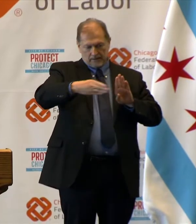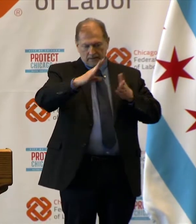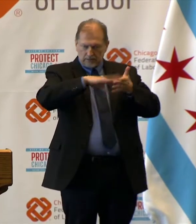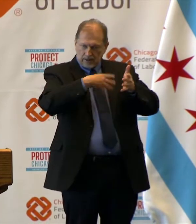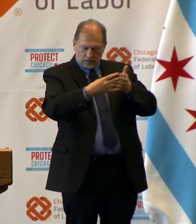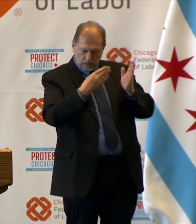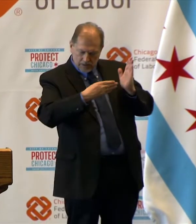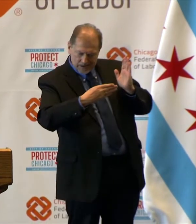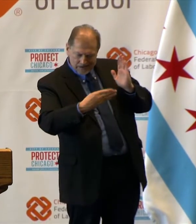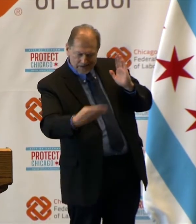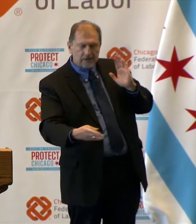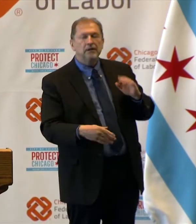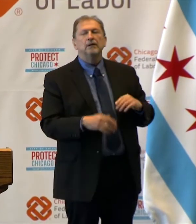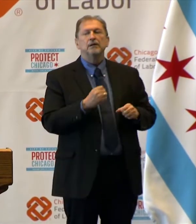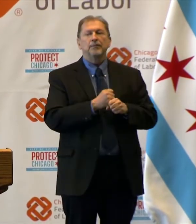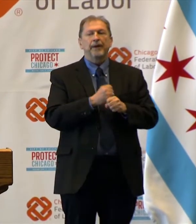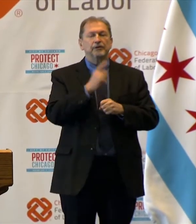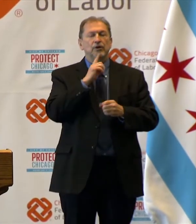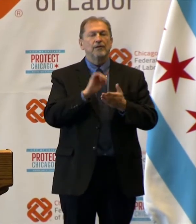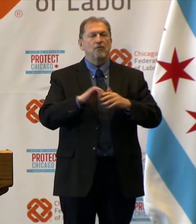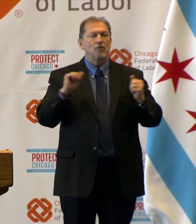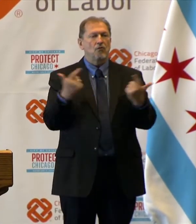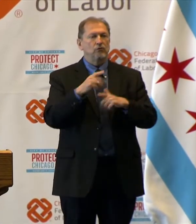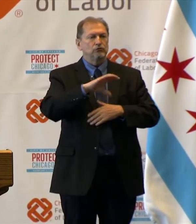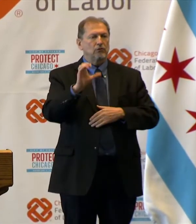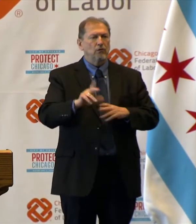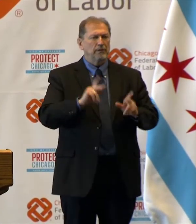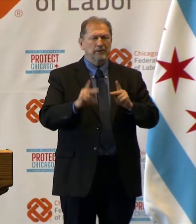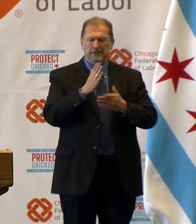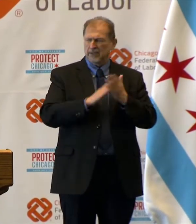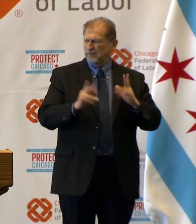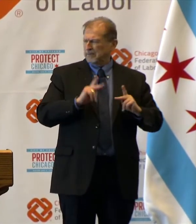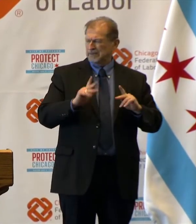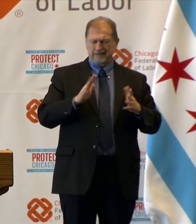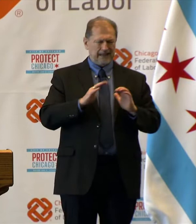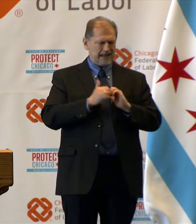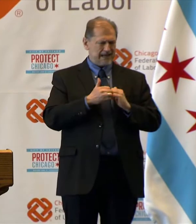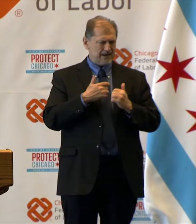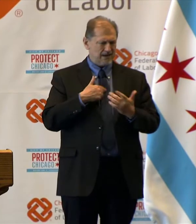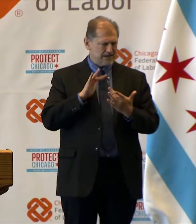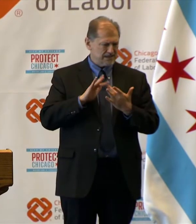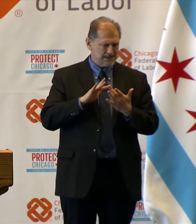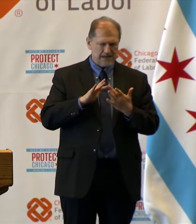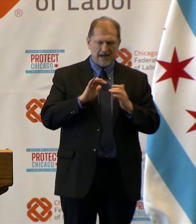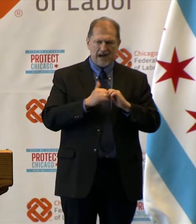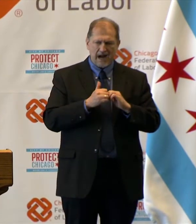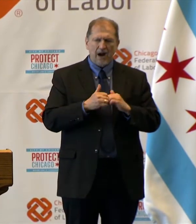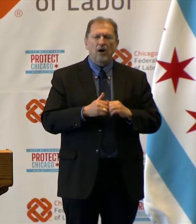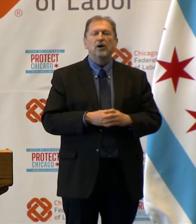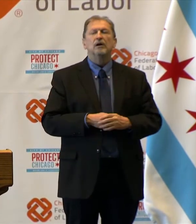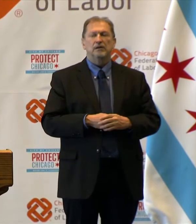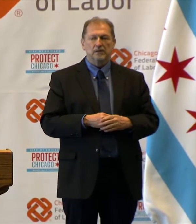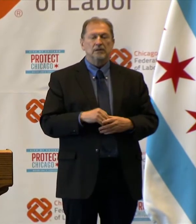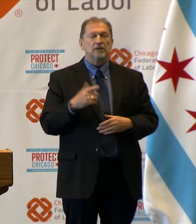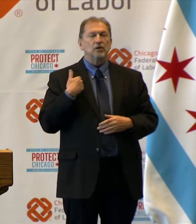ADDITIONALLY, BEGINNING TODAY,